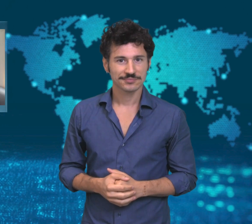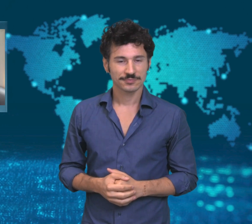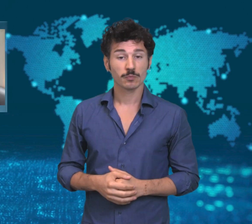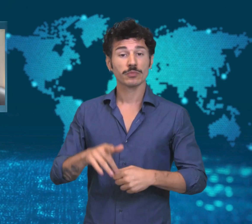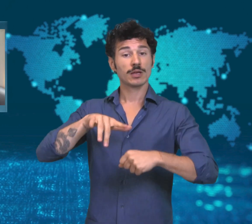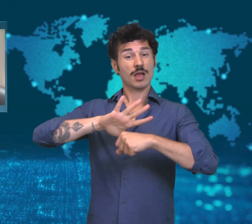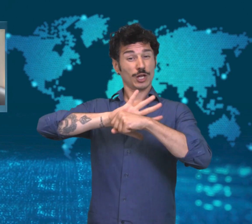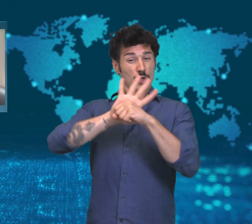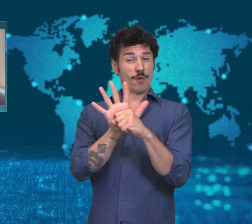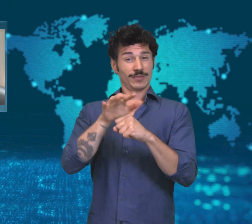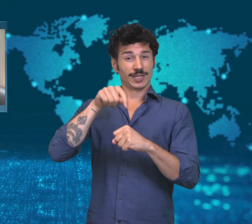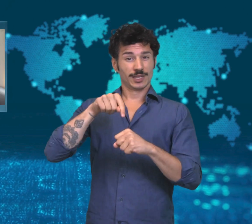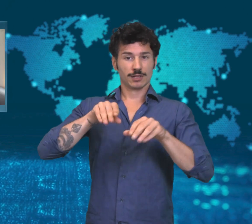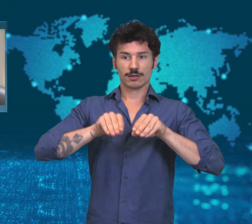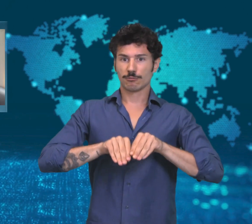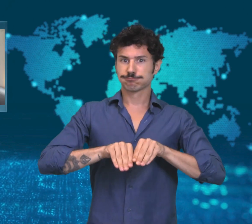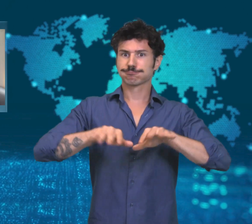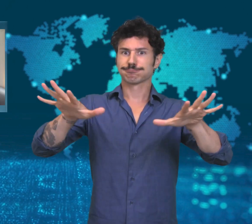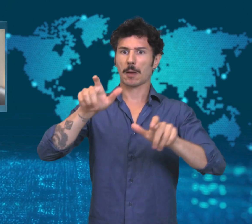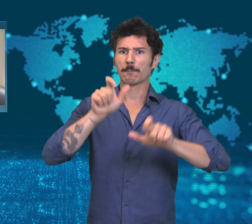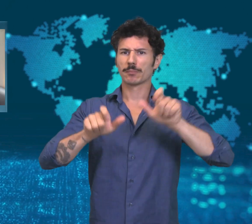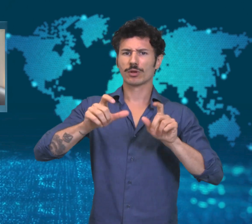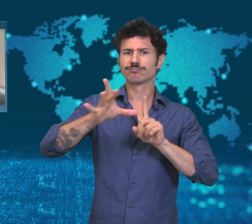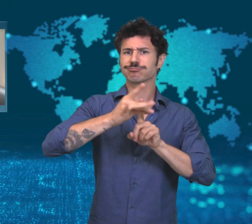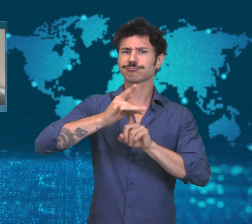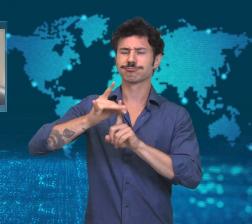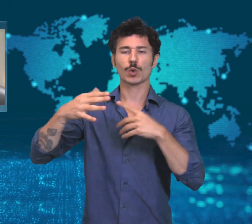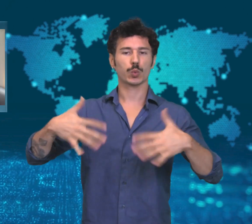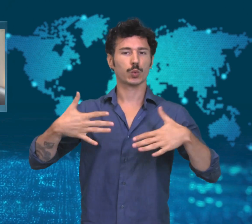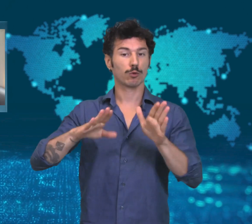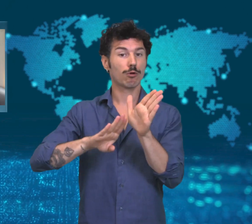As COVID-19 cases continue to surge,